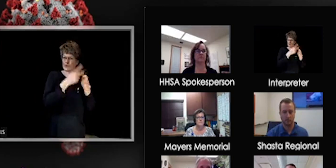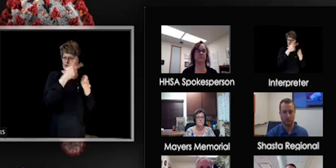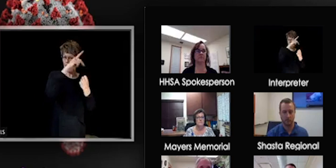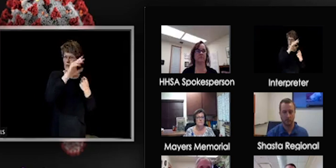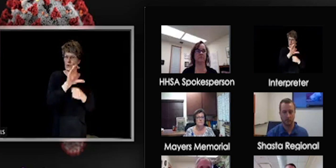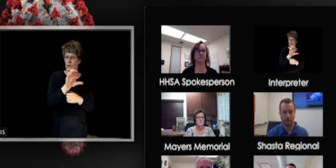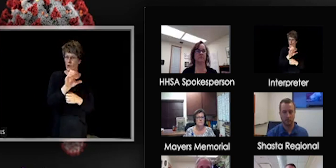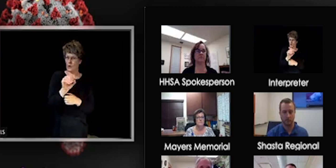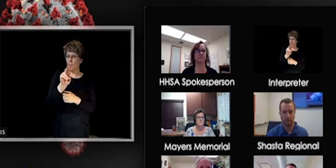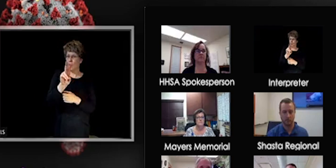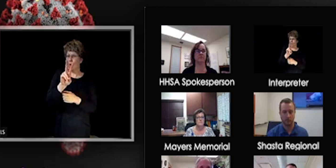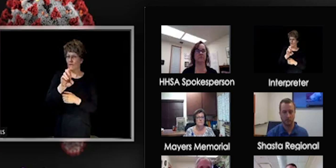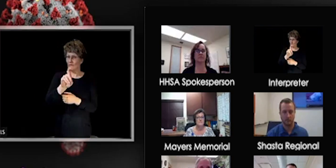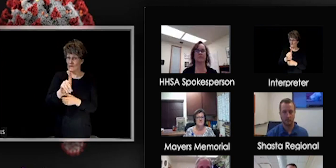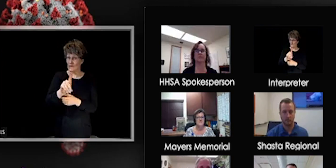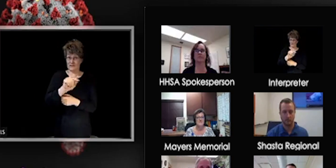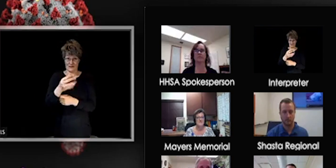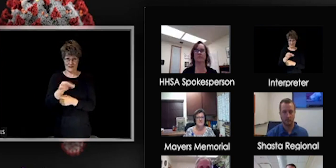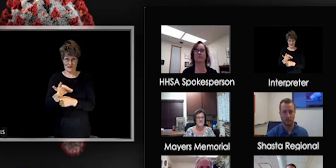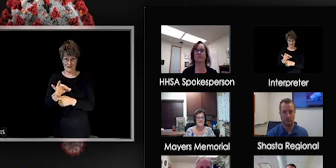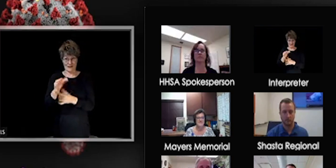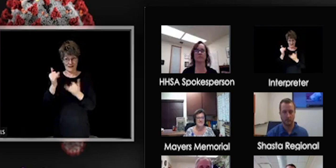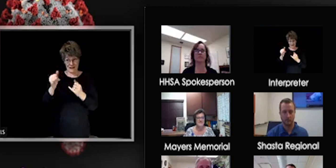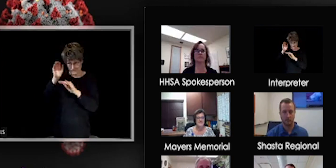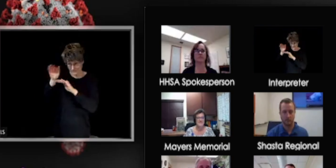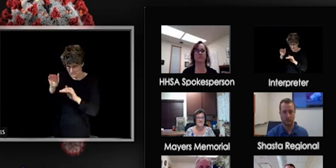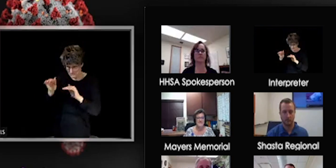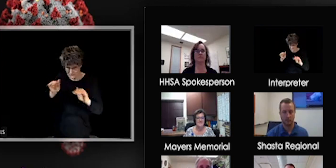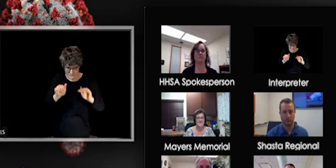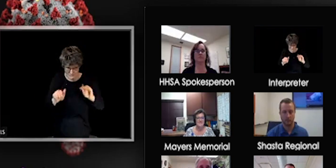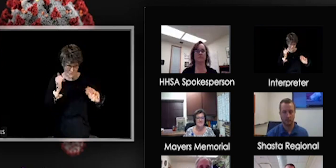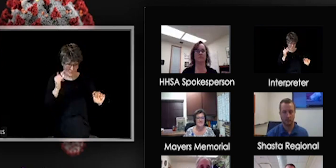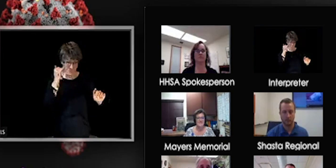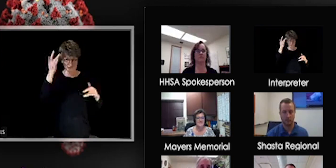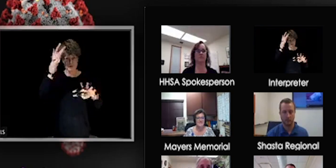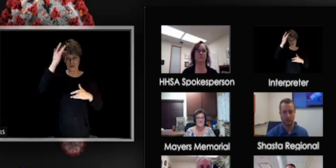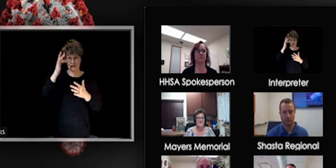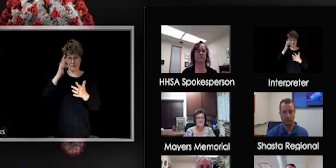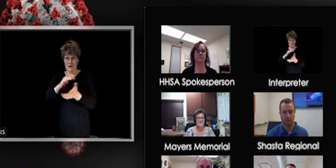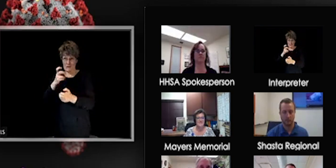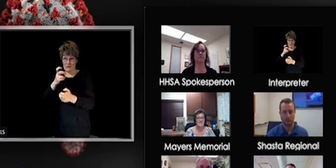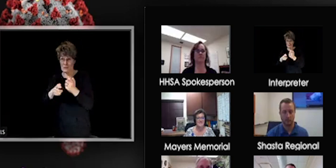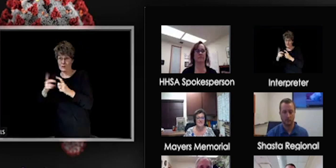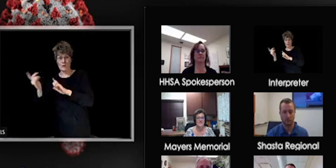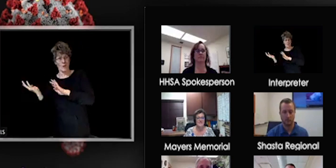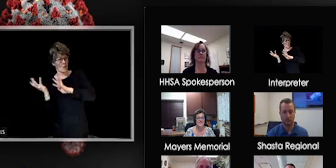tell people to please attend to your medical conditions. If you’re having any signs or